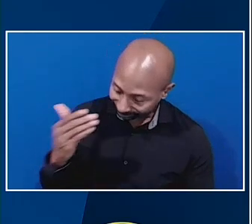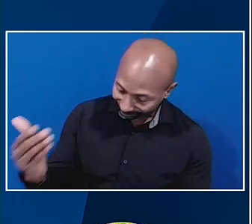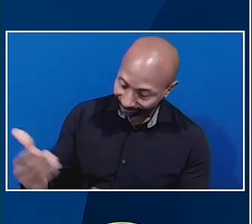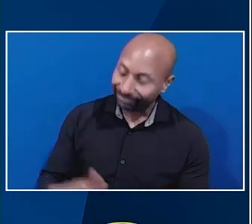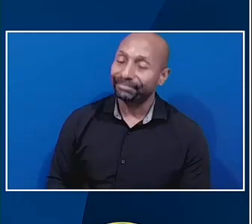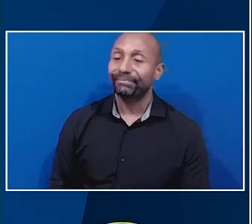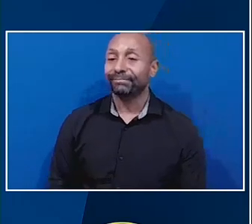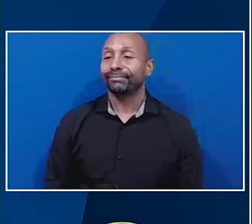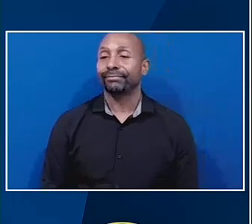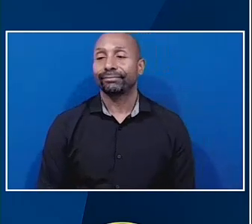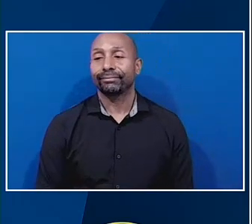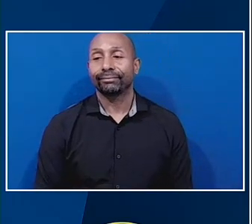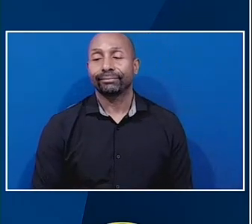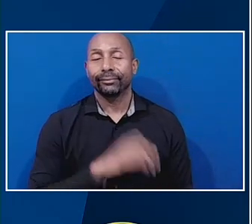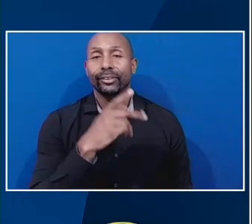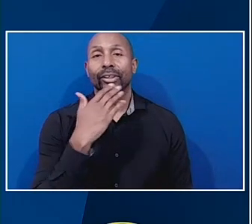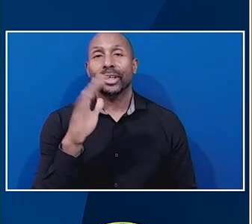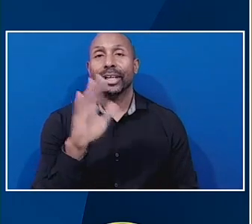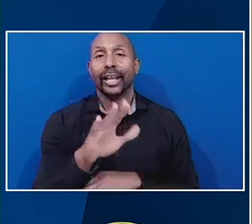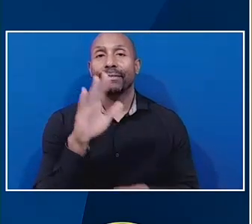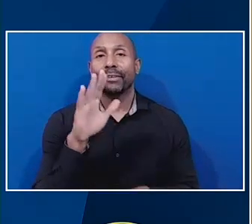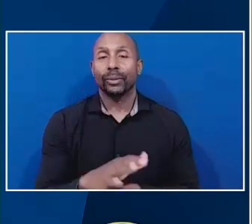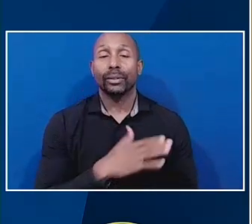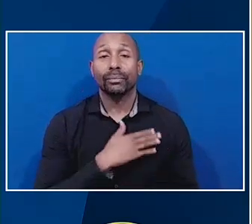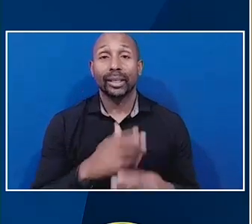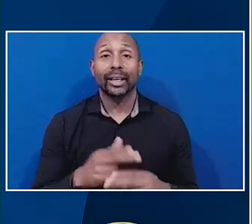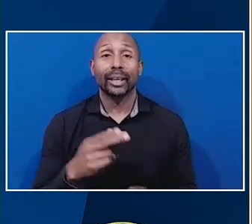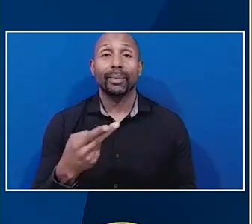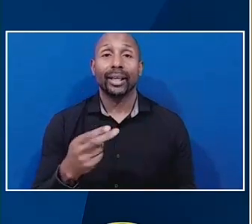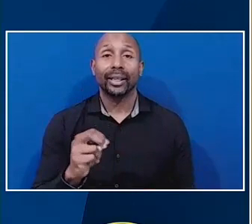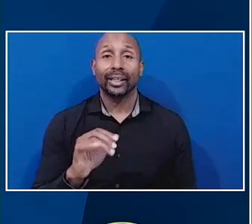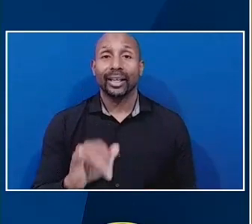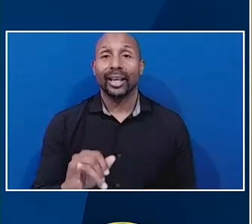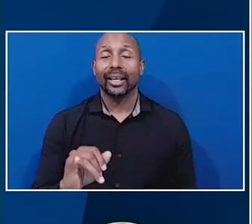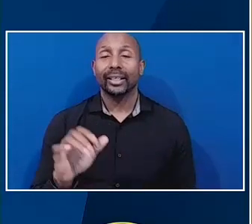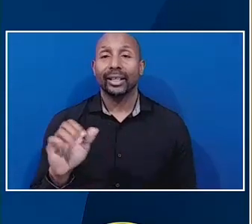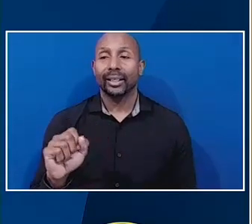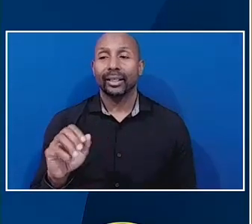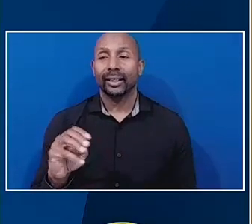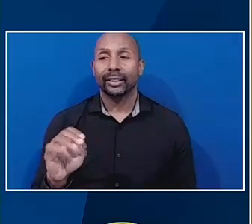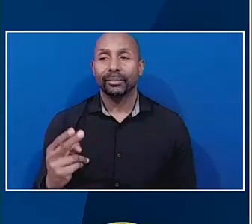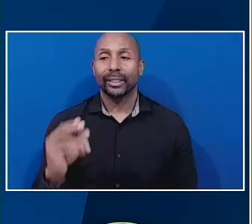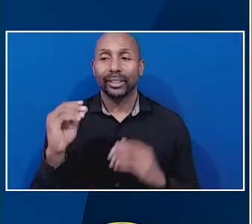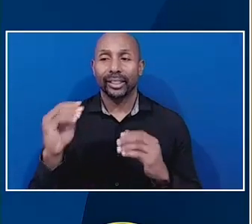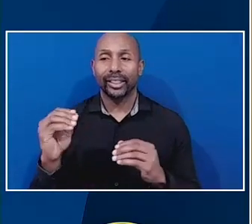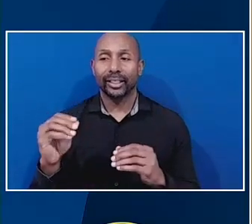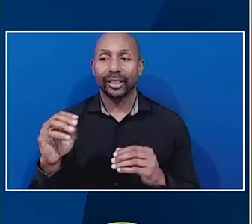Okay. Good afternoon. My name is Heidi Smith, and I've been teaching microbiology at the community college level for 20 years.